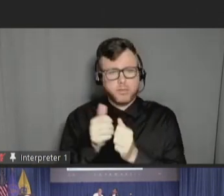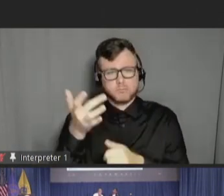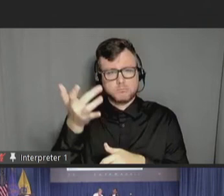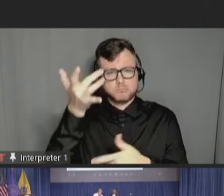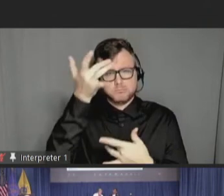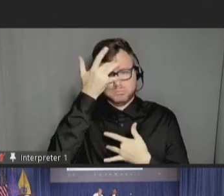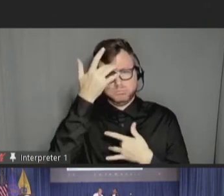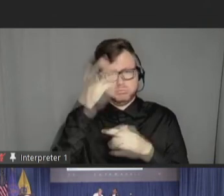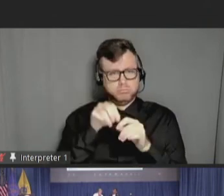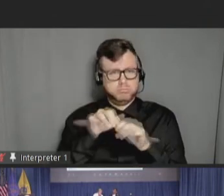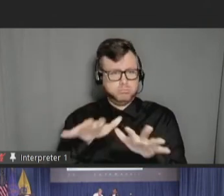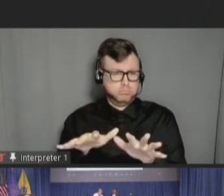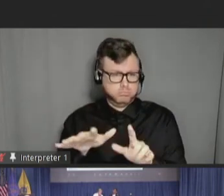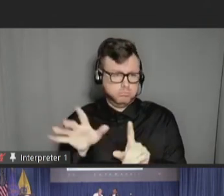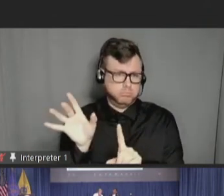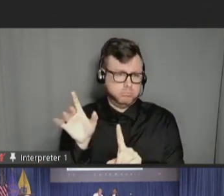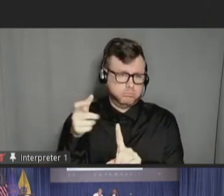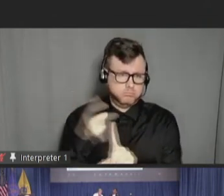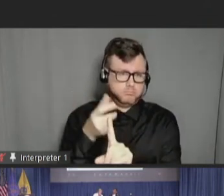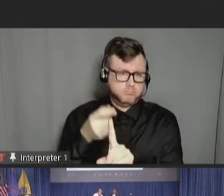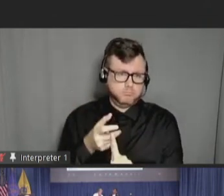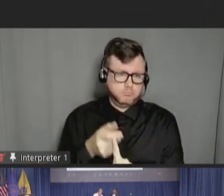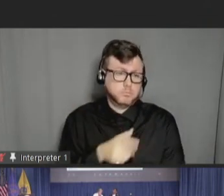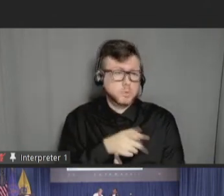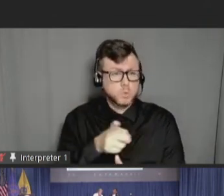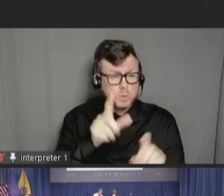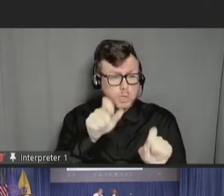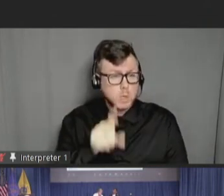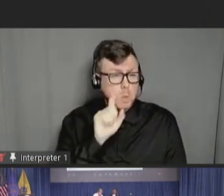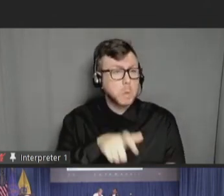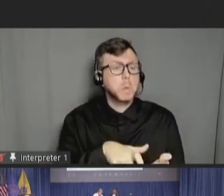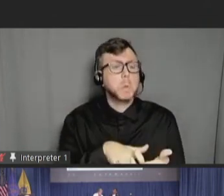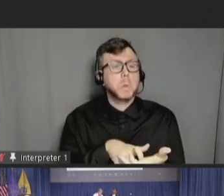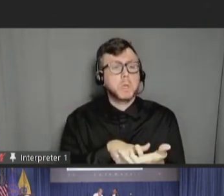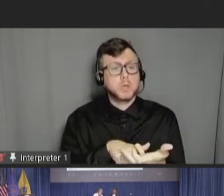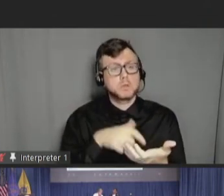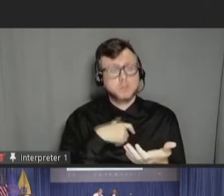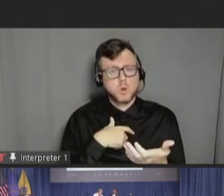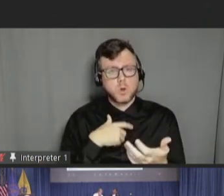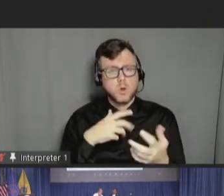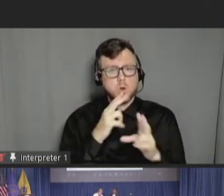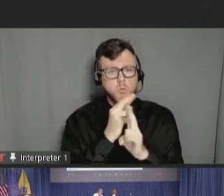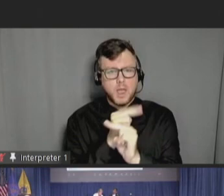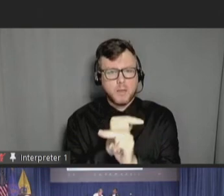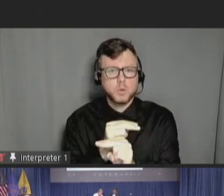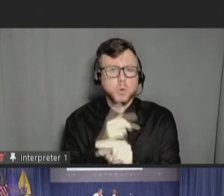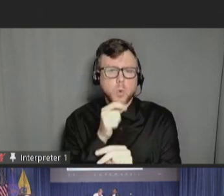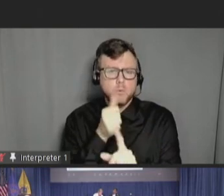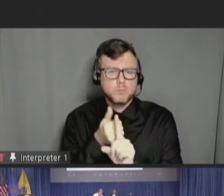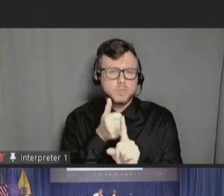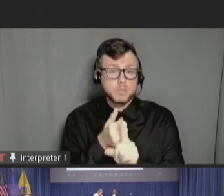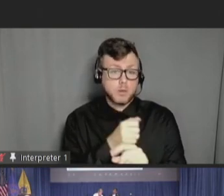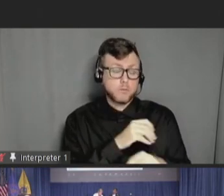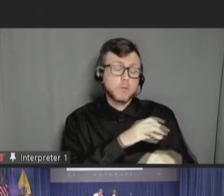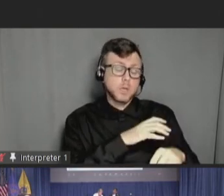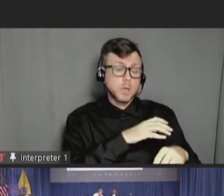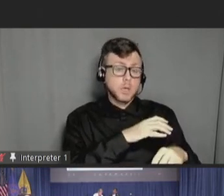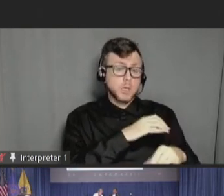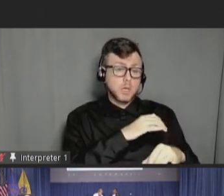please. And as you can see in rabbits that were immunized in the picture to the right,